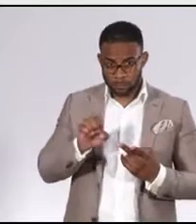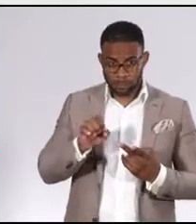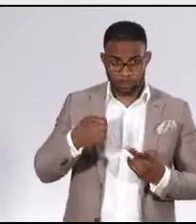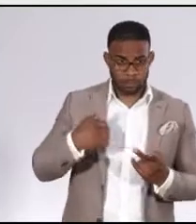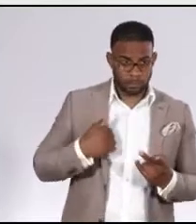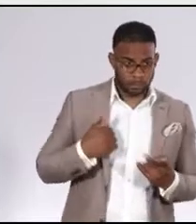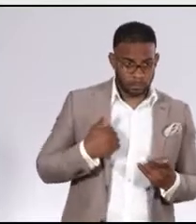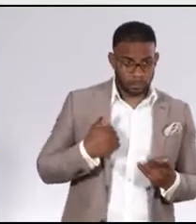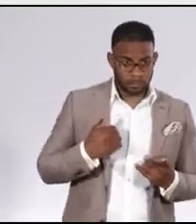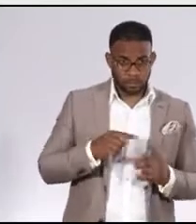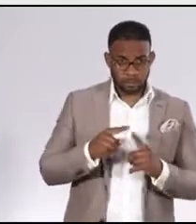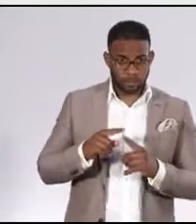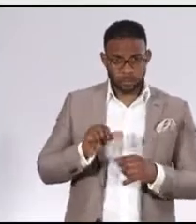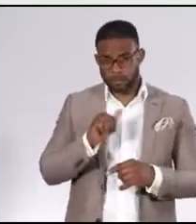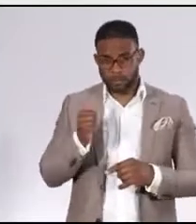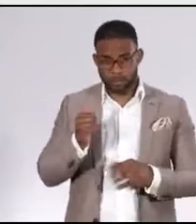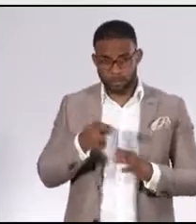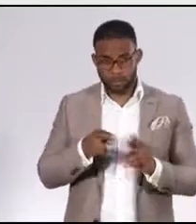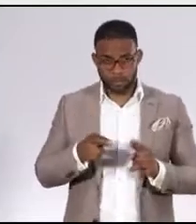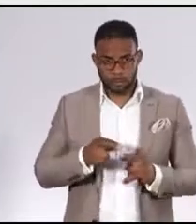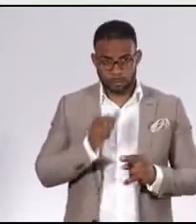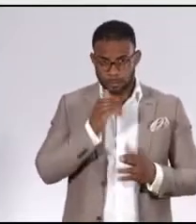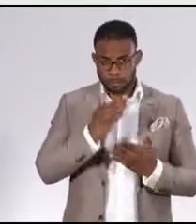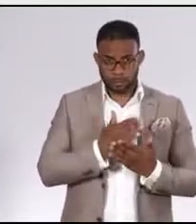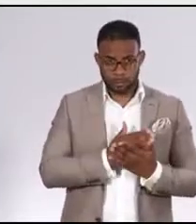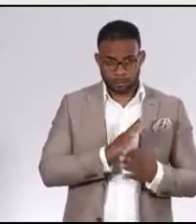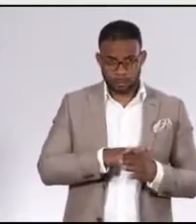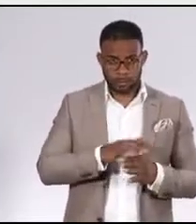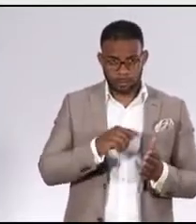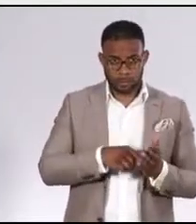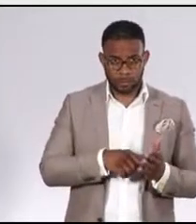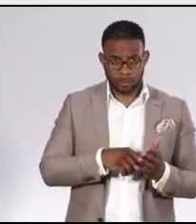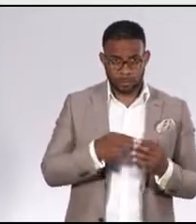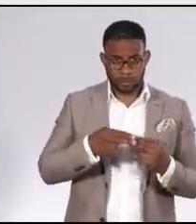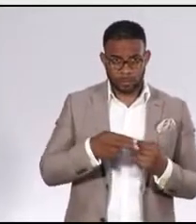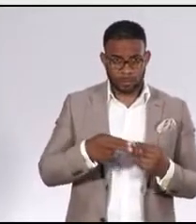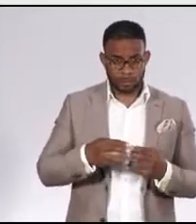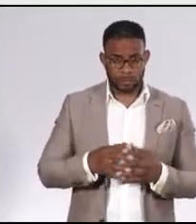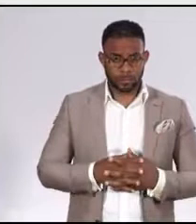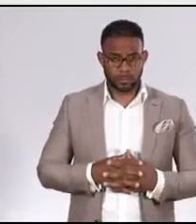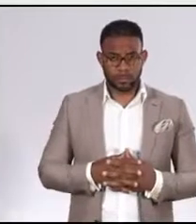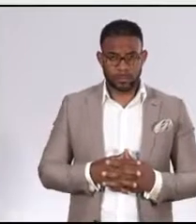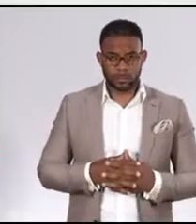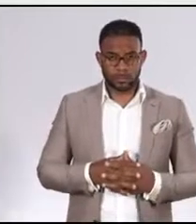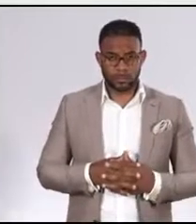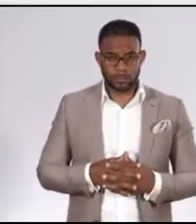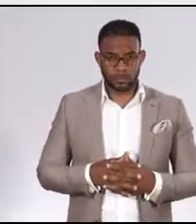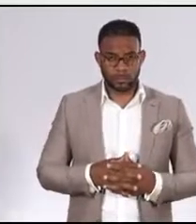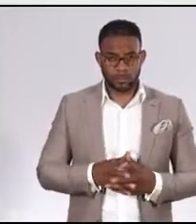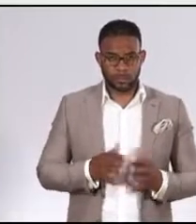as well as other regions not listed on this slide. We can move to our third polling question.